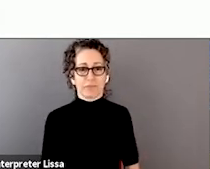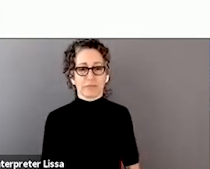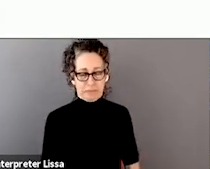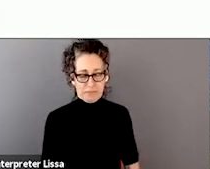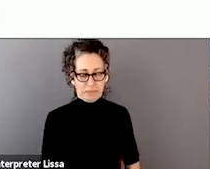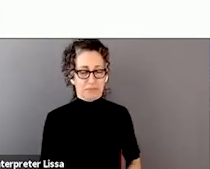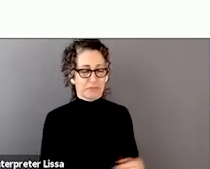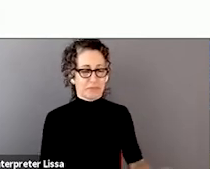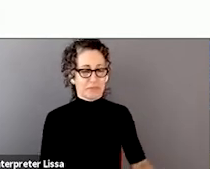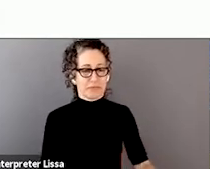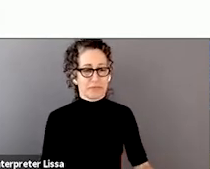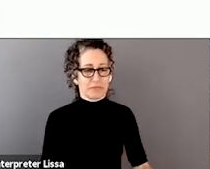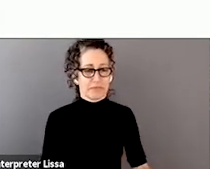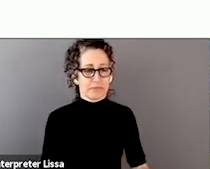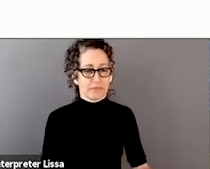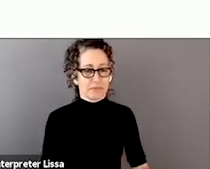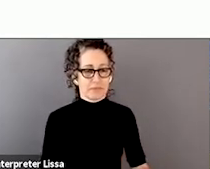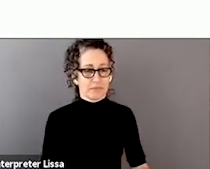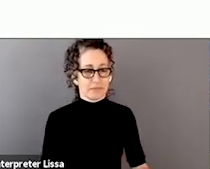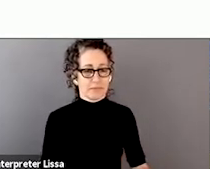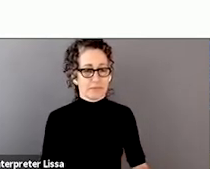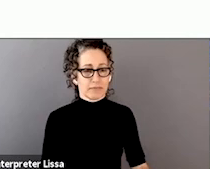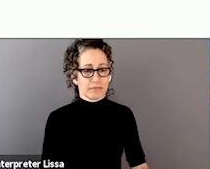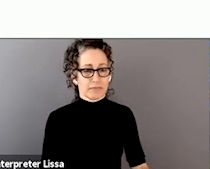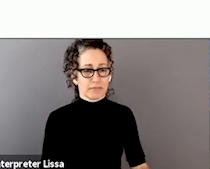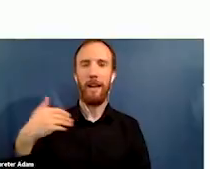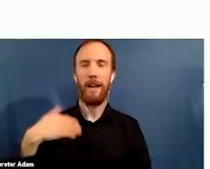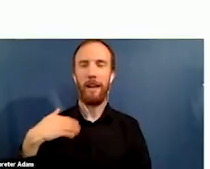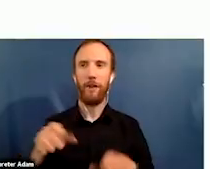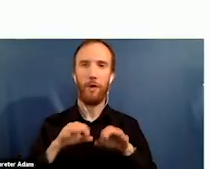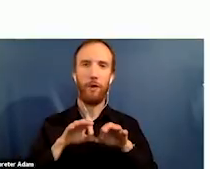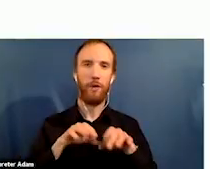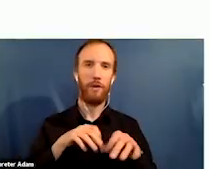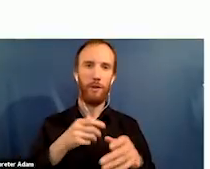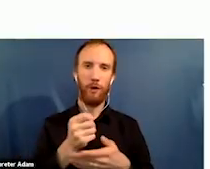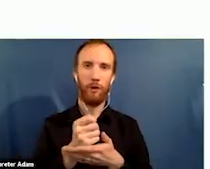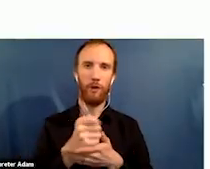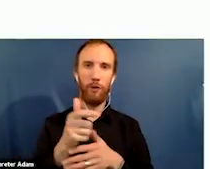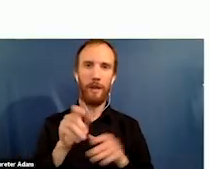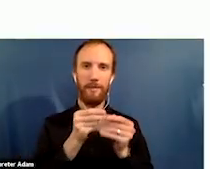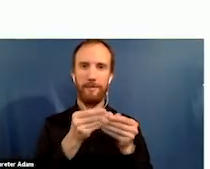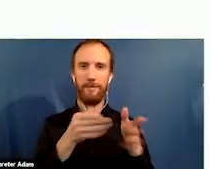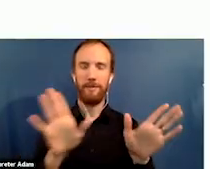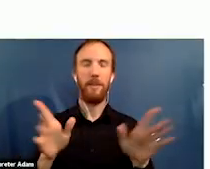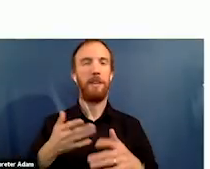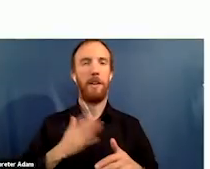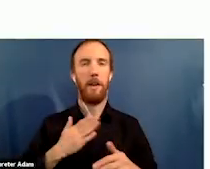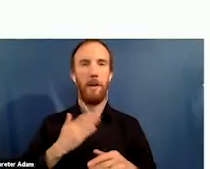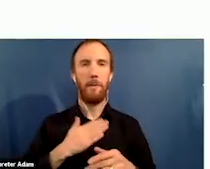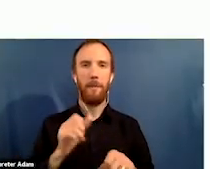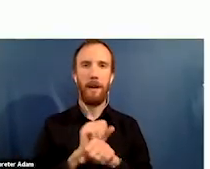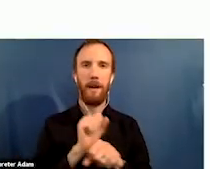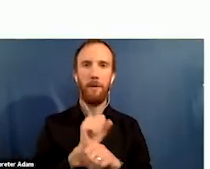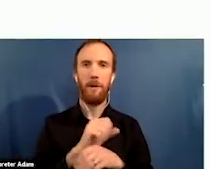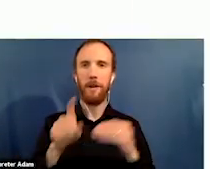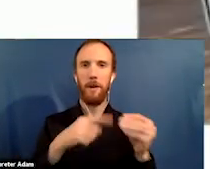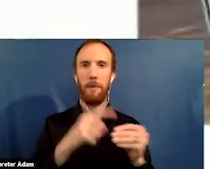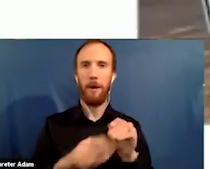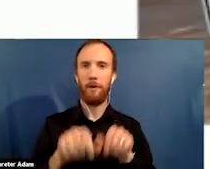I'll give a quick overview of my project that involves concepts from social network analysis to enhance chat platforms.